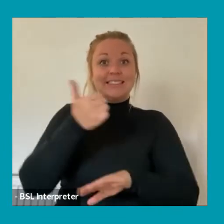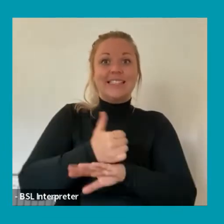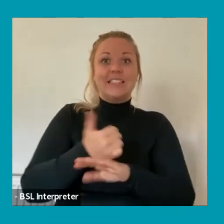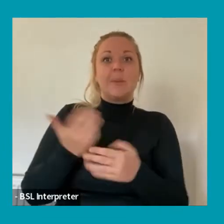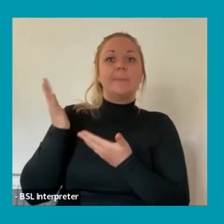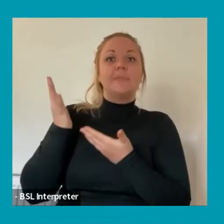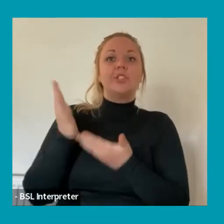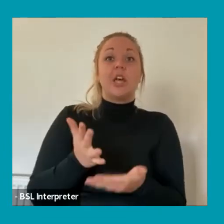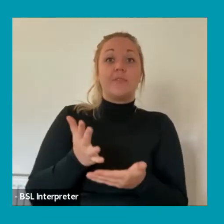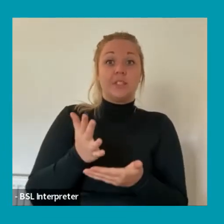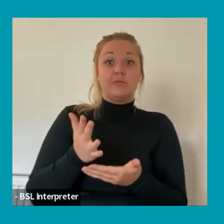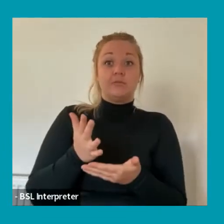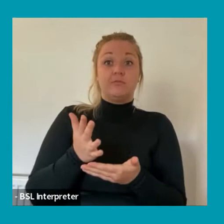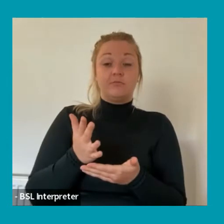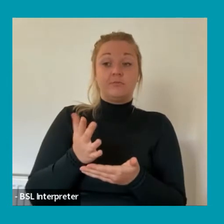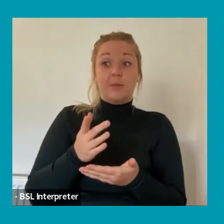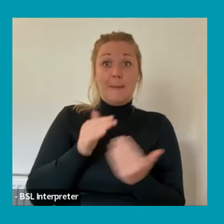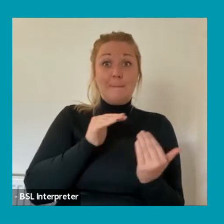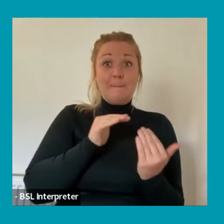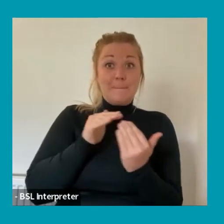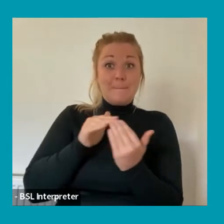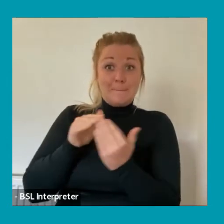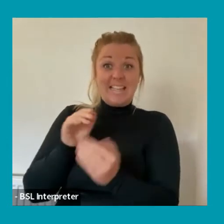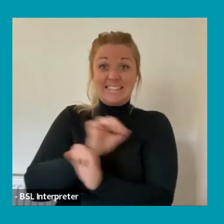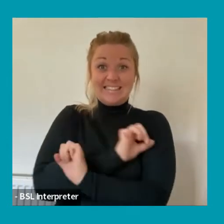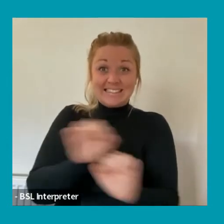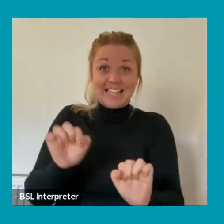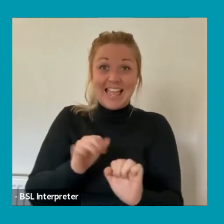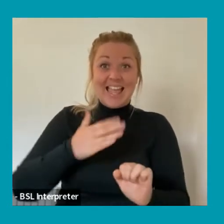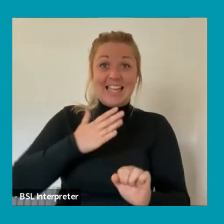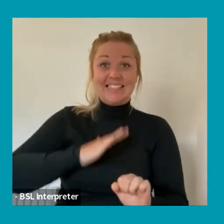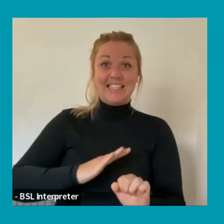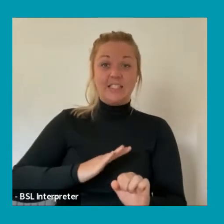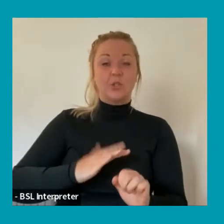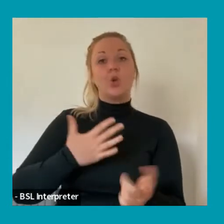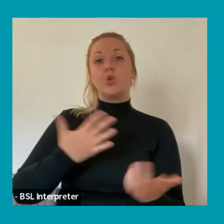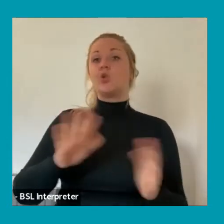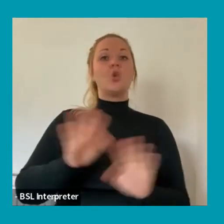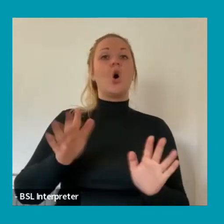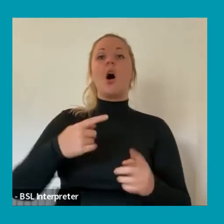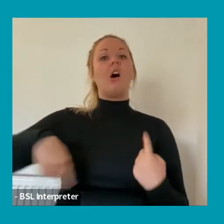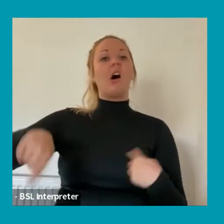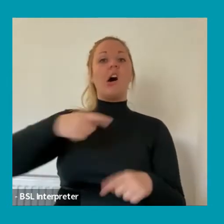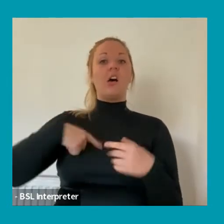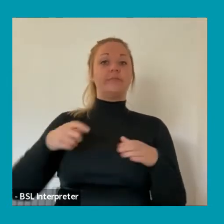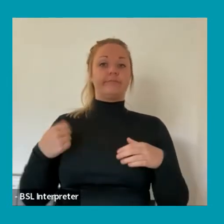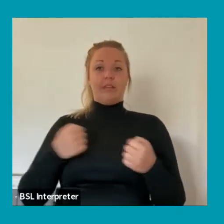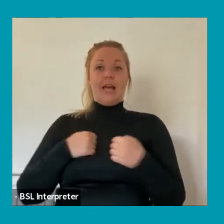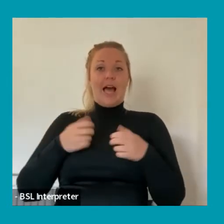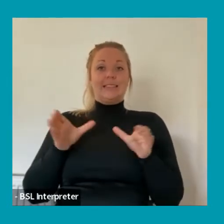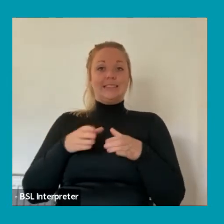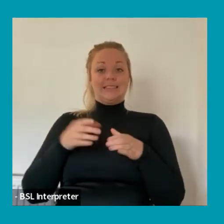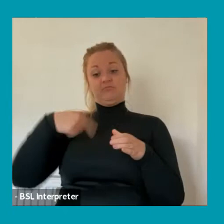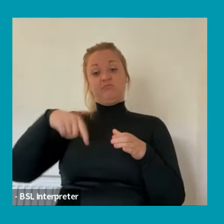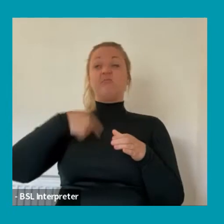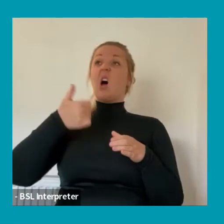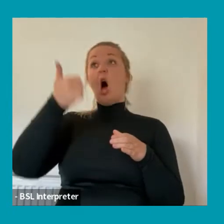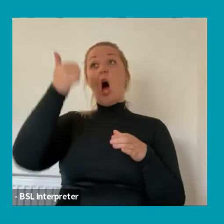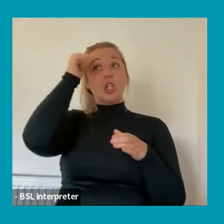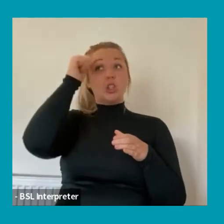meet the needs of that lived experience. So not us assuming what they probably want is this. Or maybe that would be a good ideas.